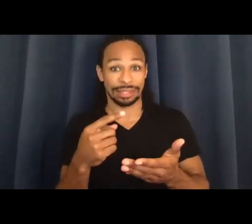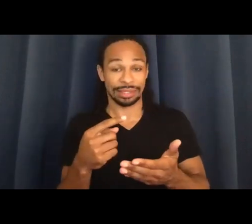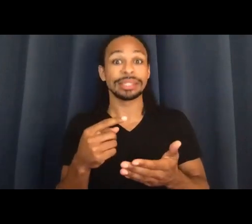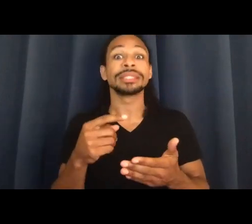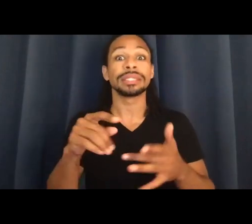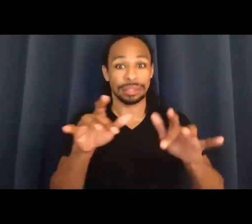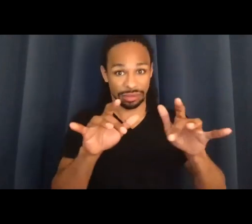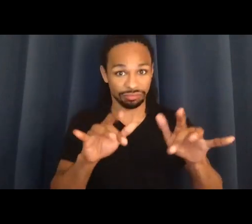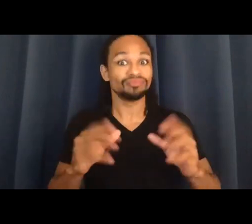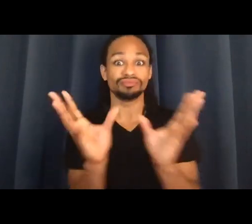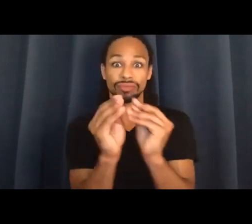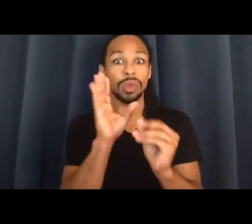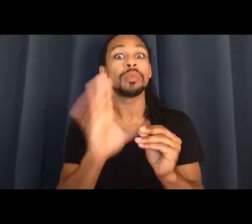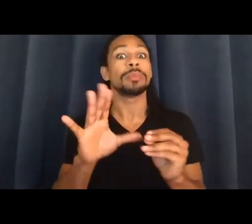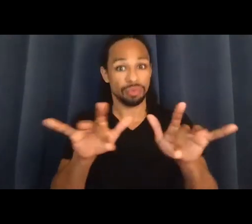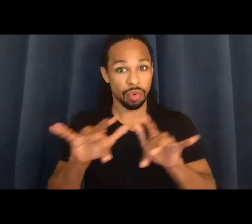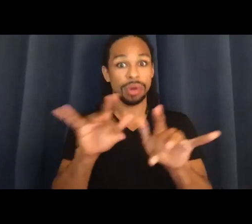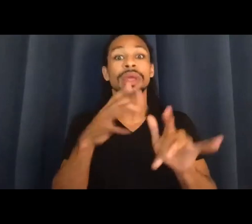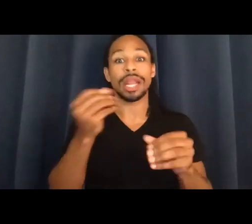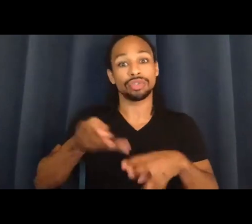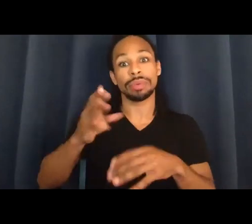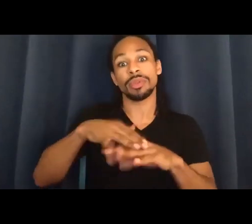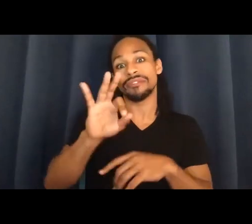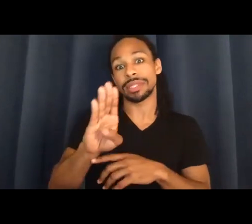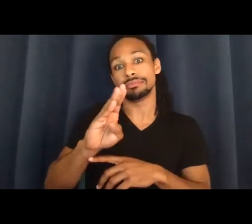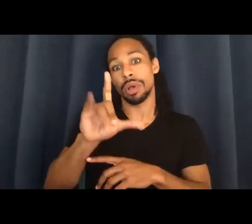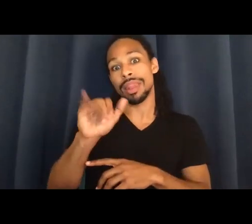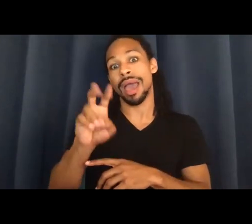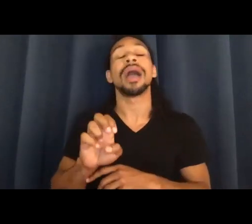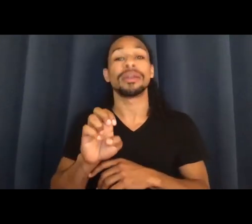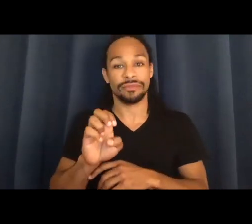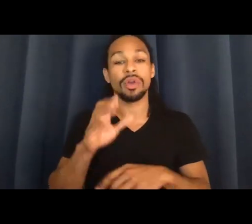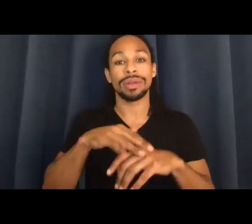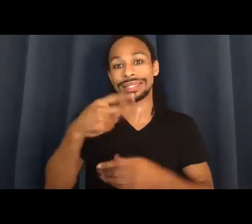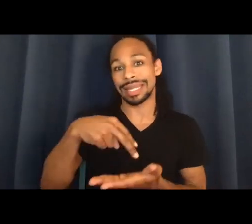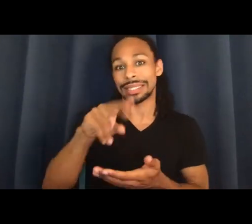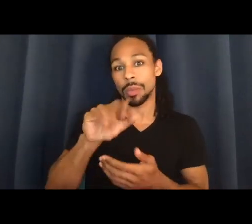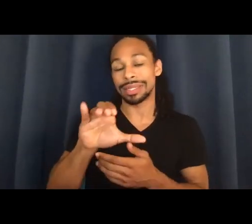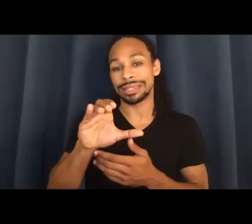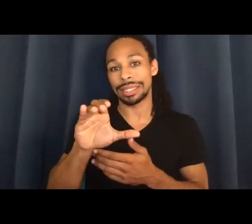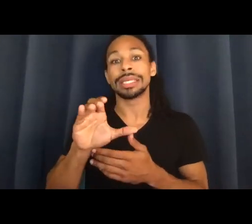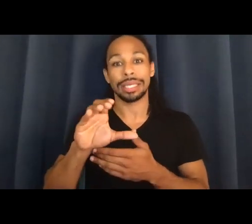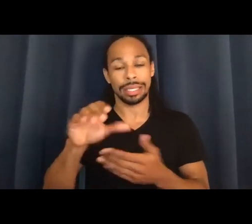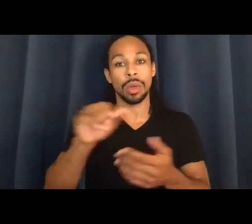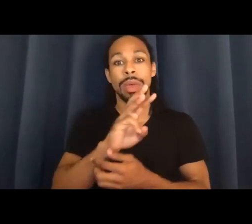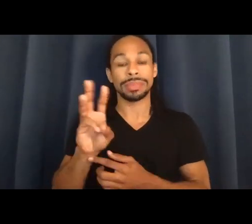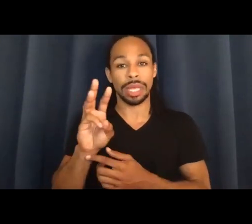live channel in the video tab in the Dance/NYC page under playlist entitled Artists as Necessary